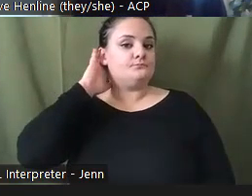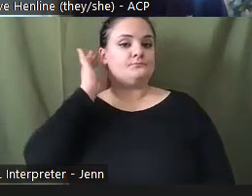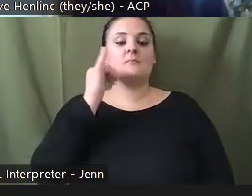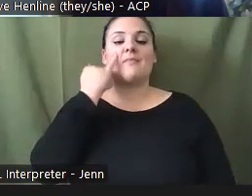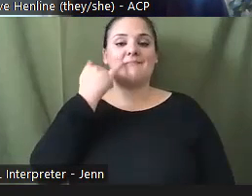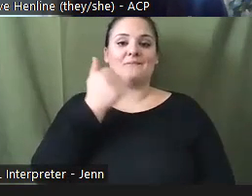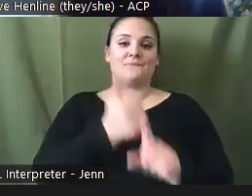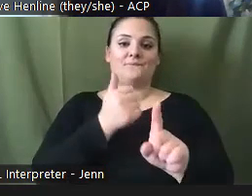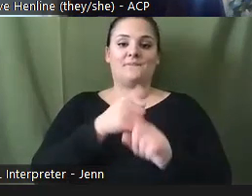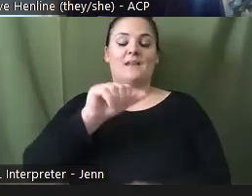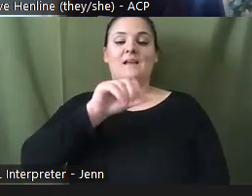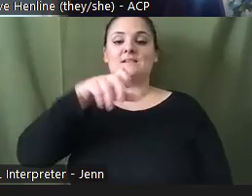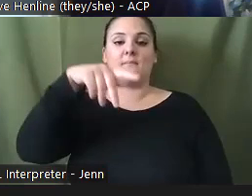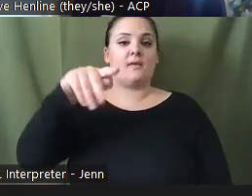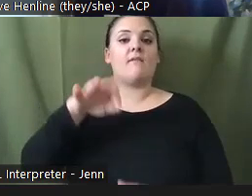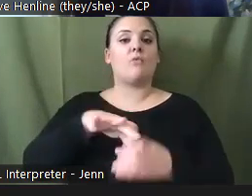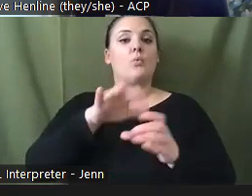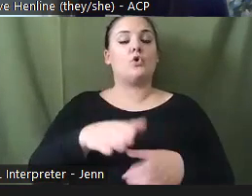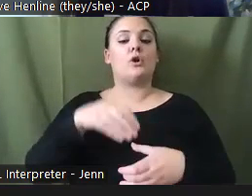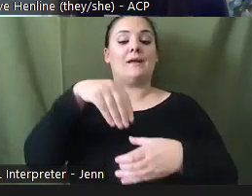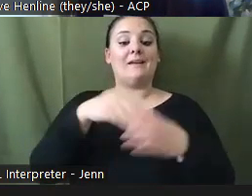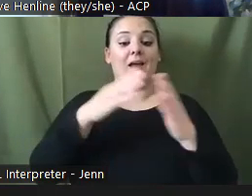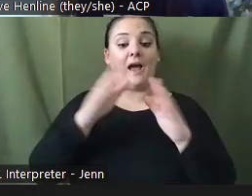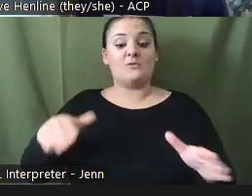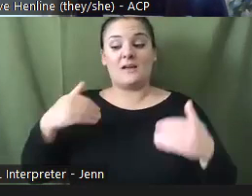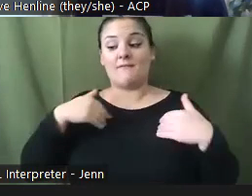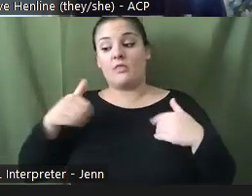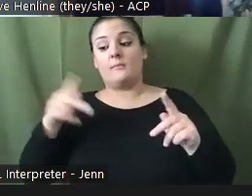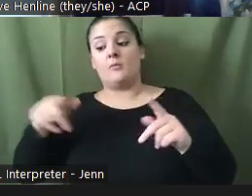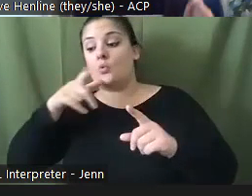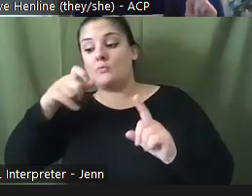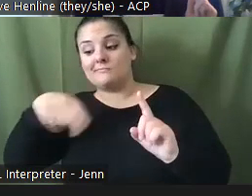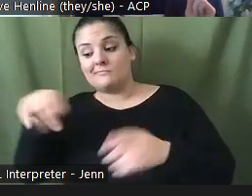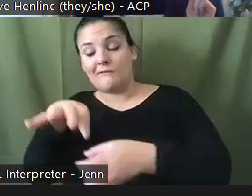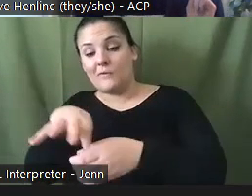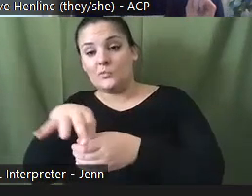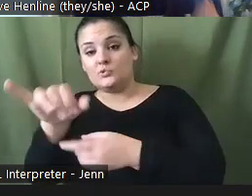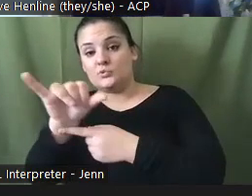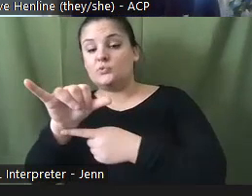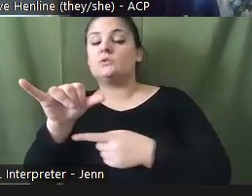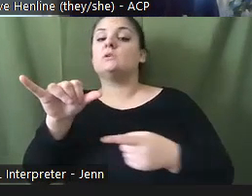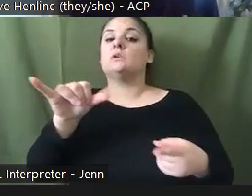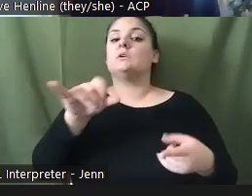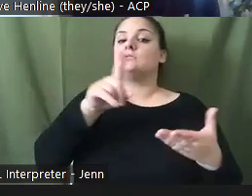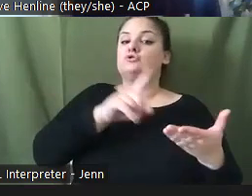in a home with other voters who are enrolled to check the authorization number.